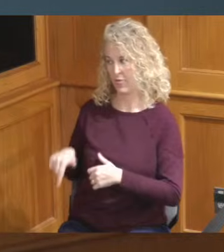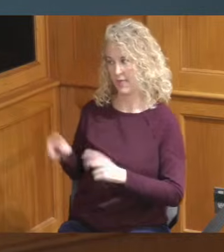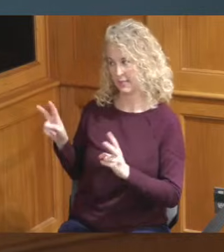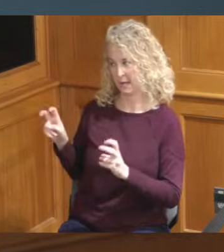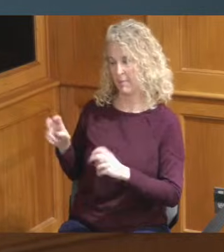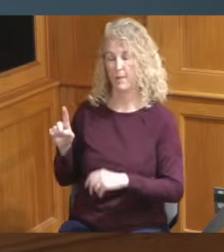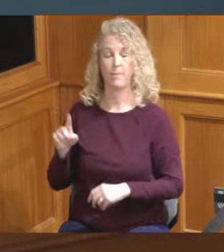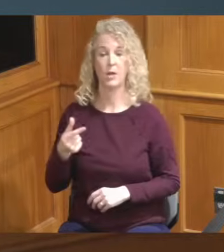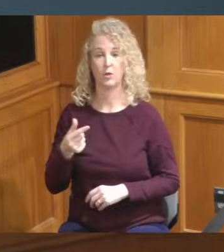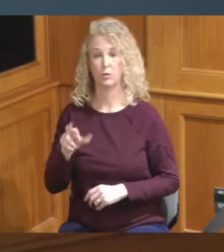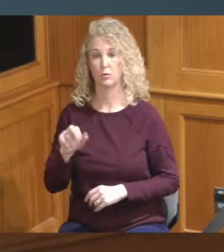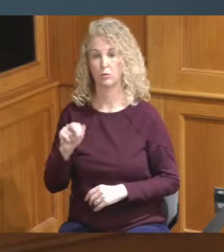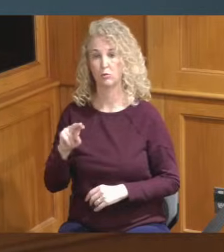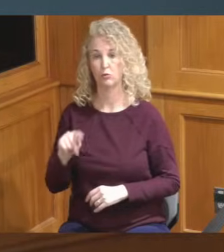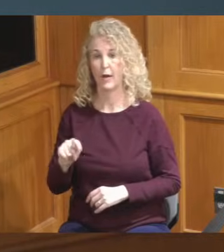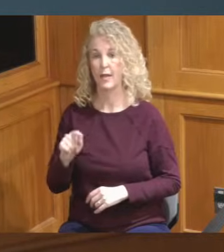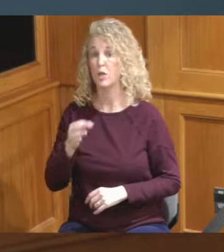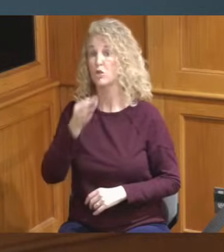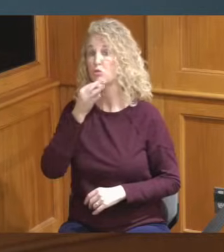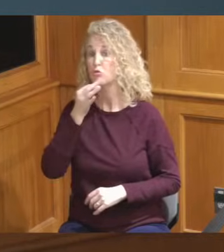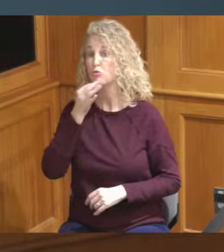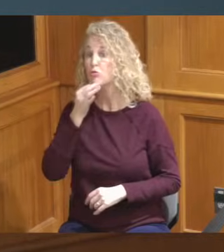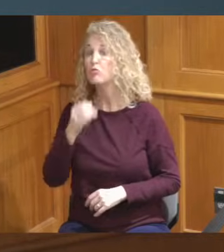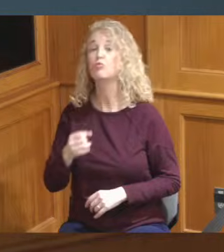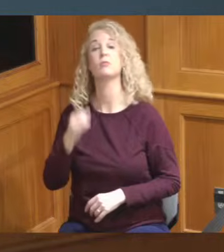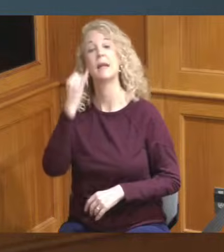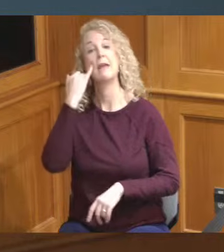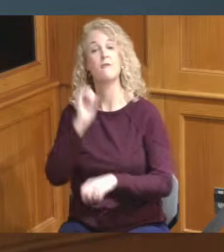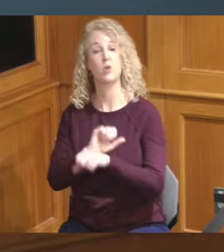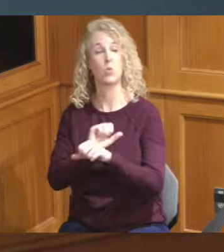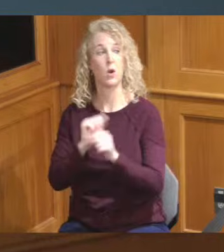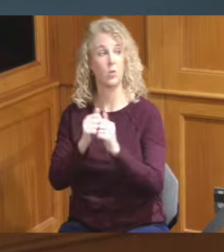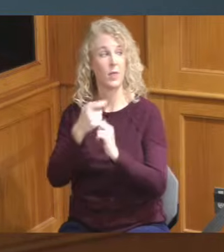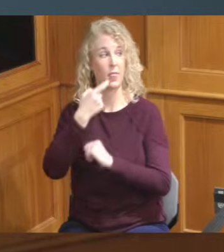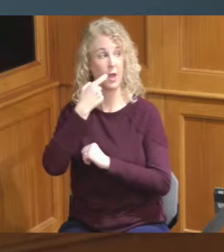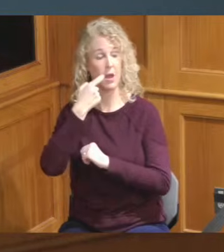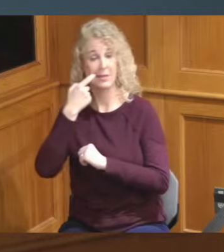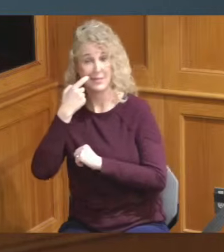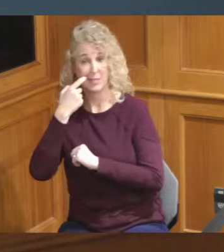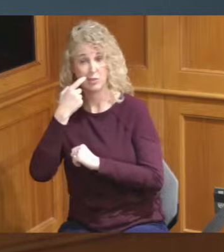but grants will be opening up for those who work in the addiction field. not sure of the date,